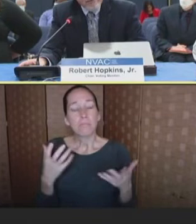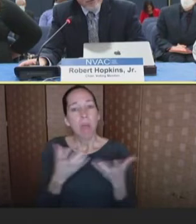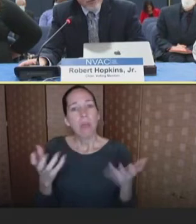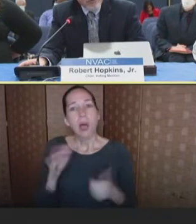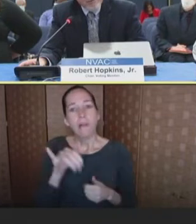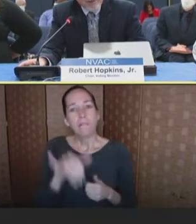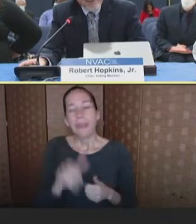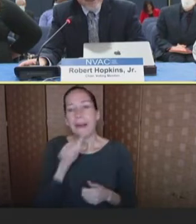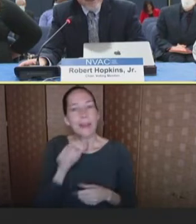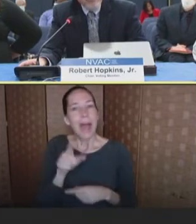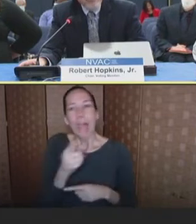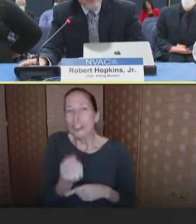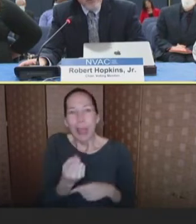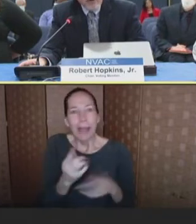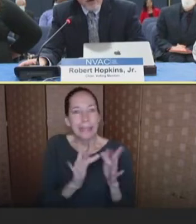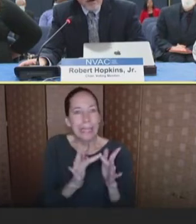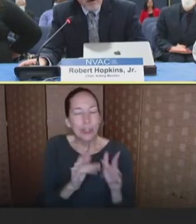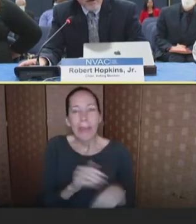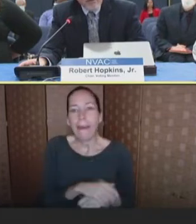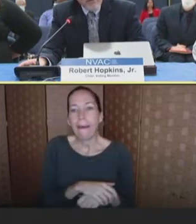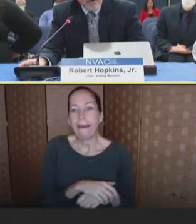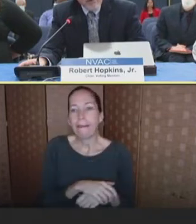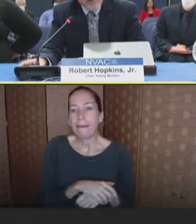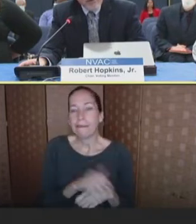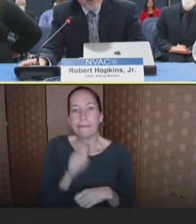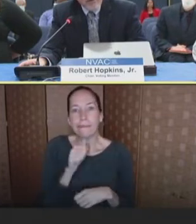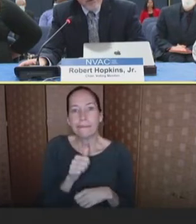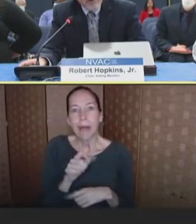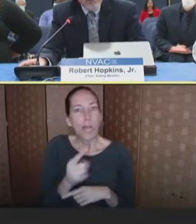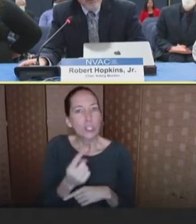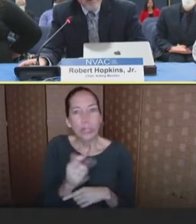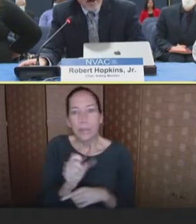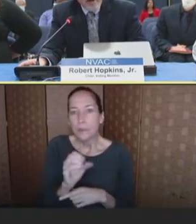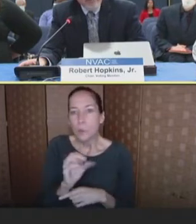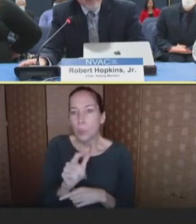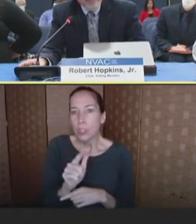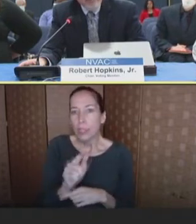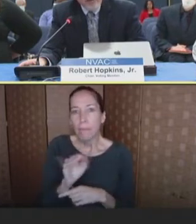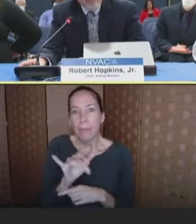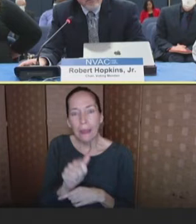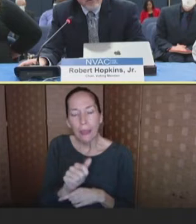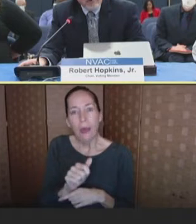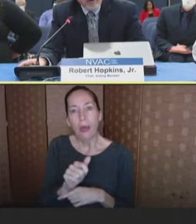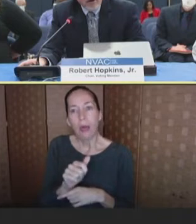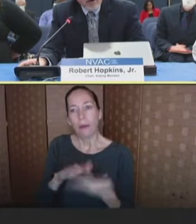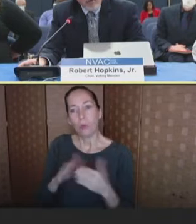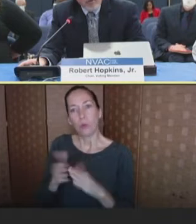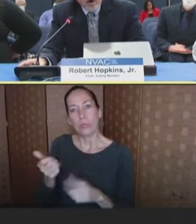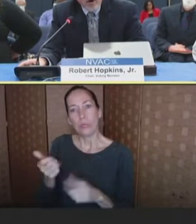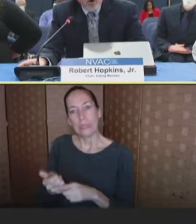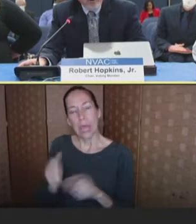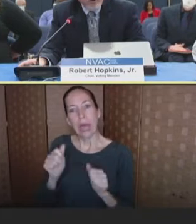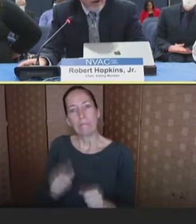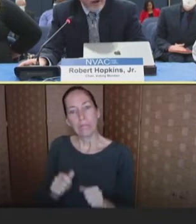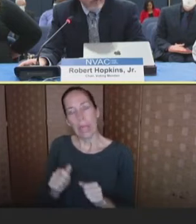to social media, to development of community biases that are going to require ongoing efforts